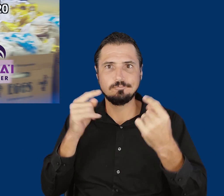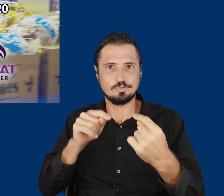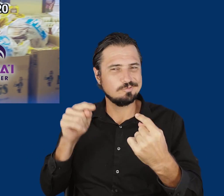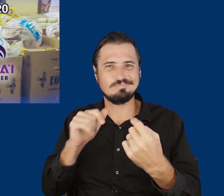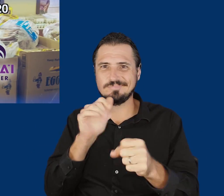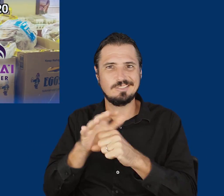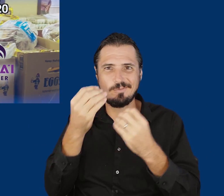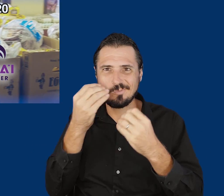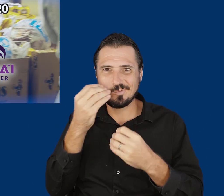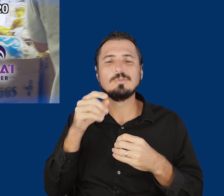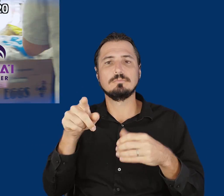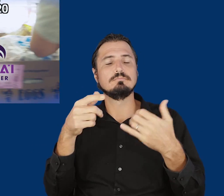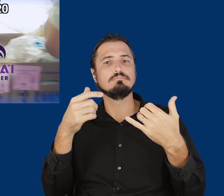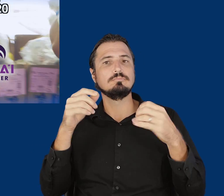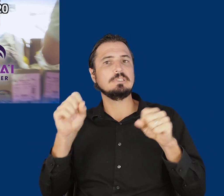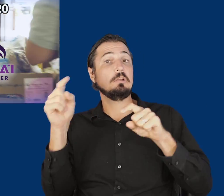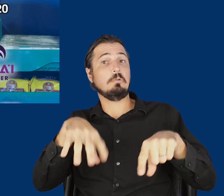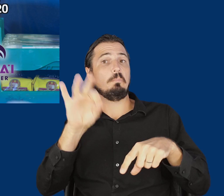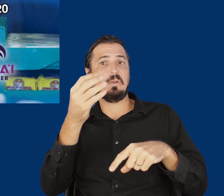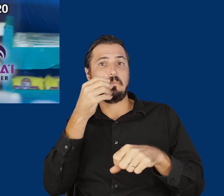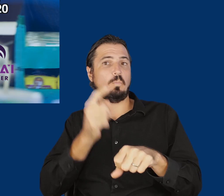up food once per week but must pre-register.